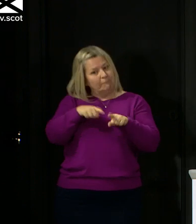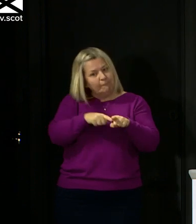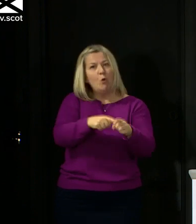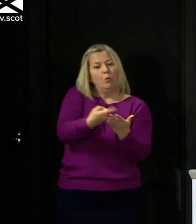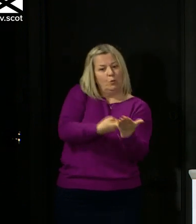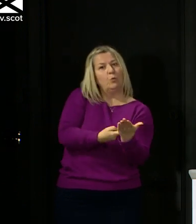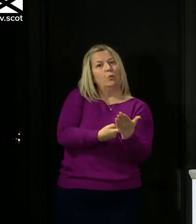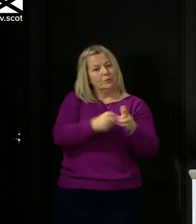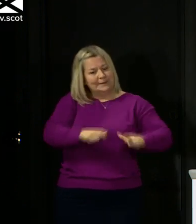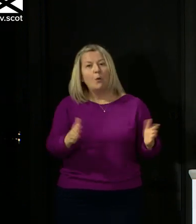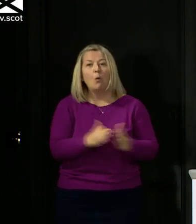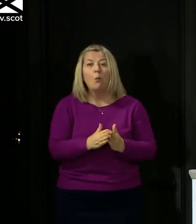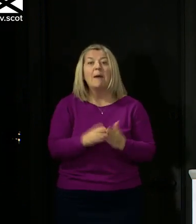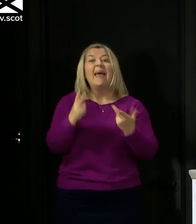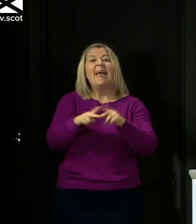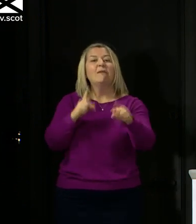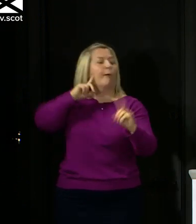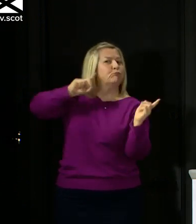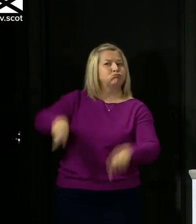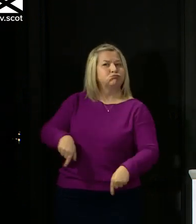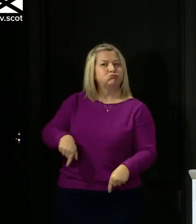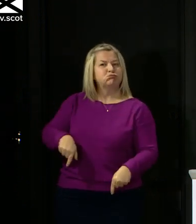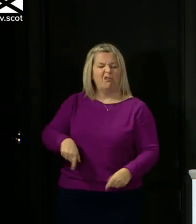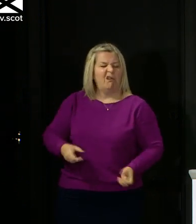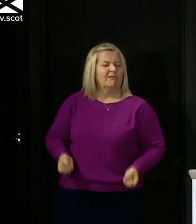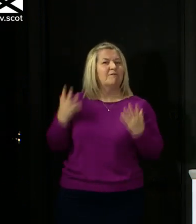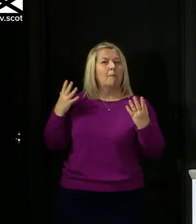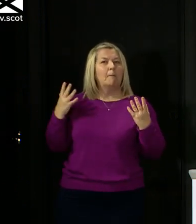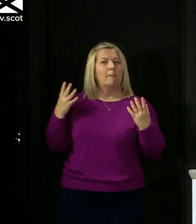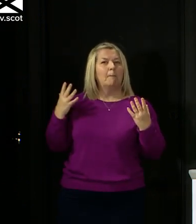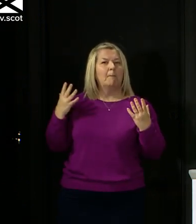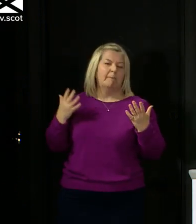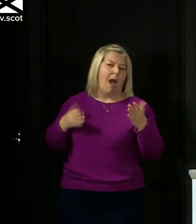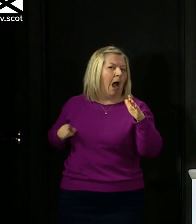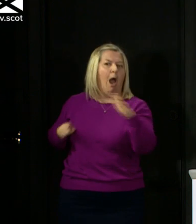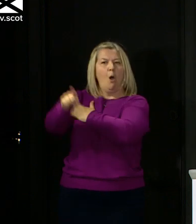If we take our foot off the brake too soon, the real danger is we will end up in this